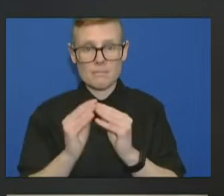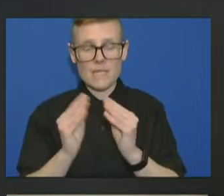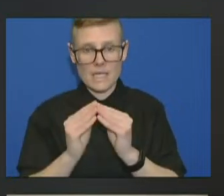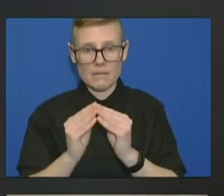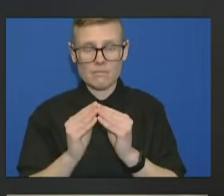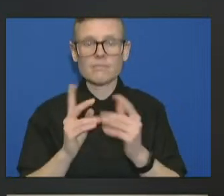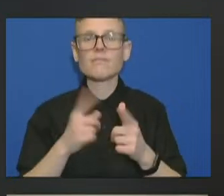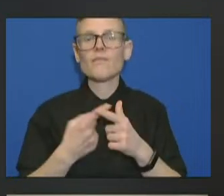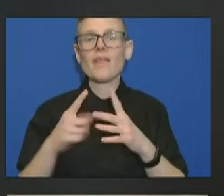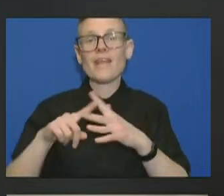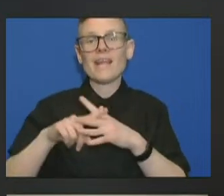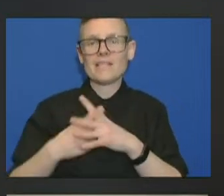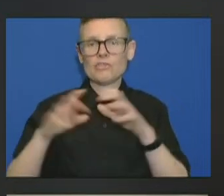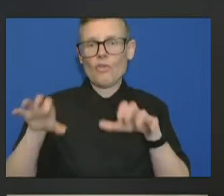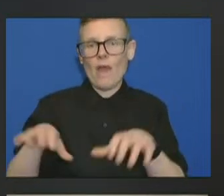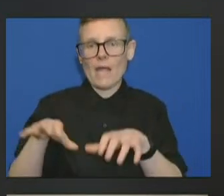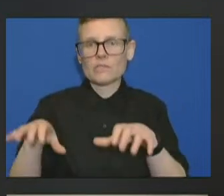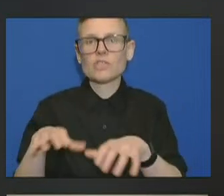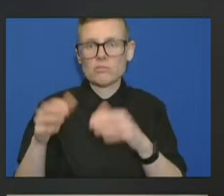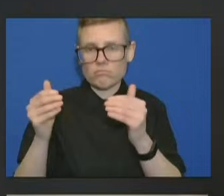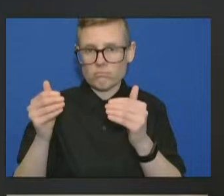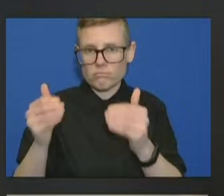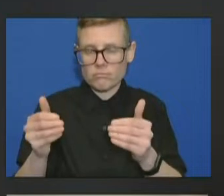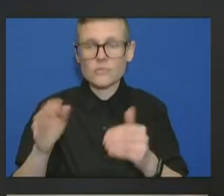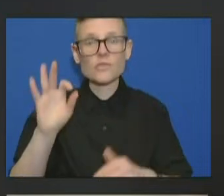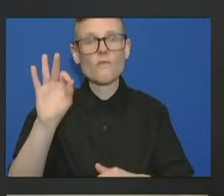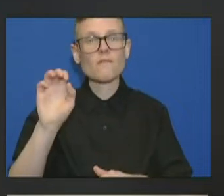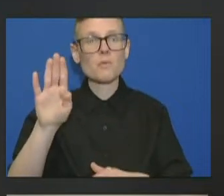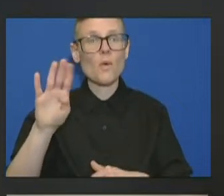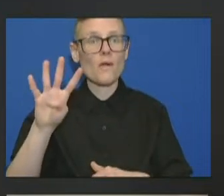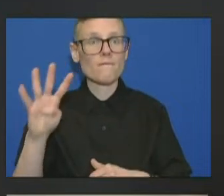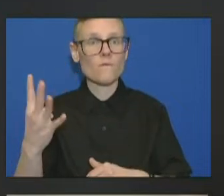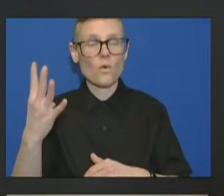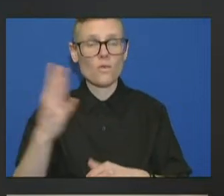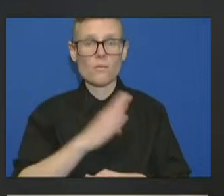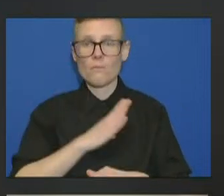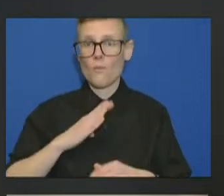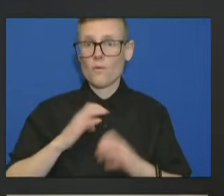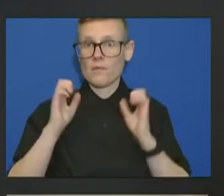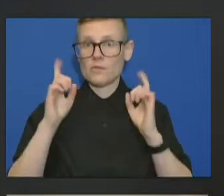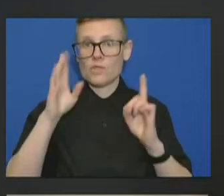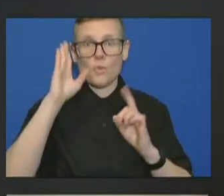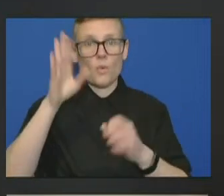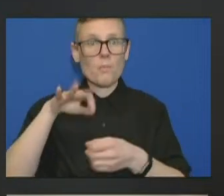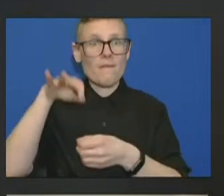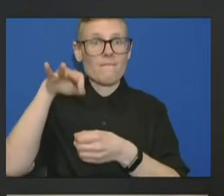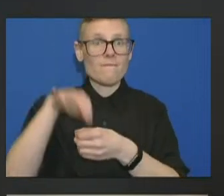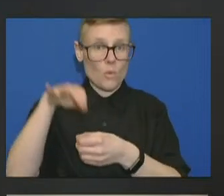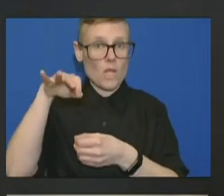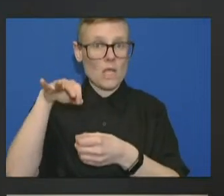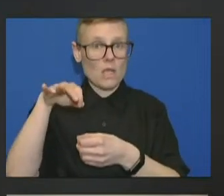board moves forward to their next board meeting where initial